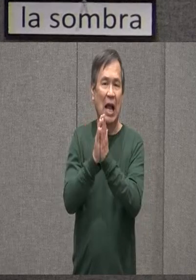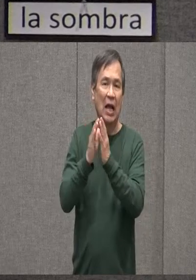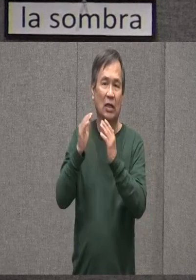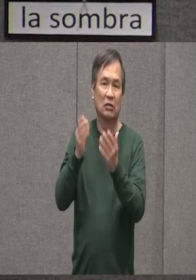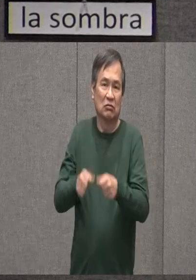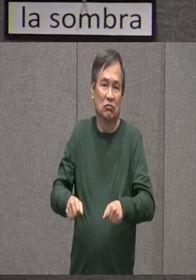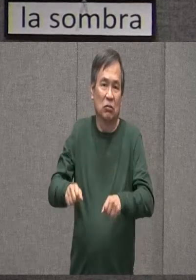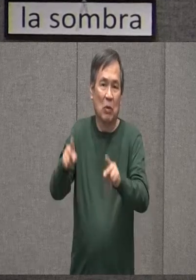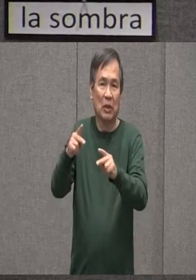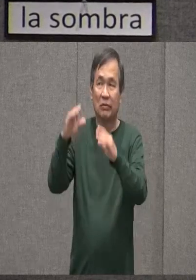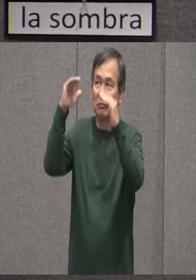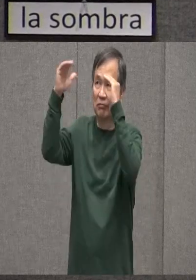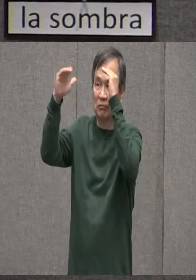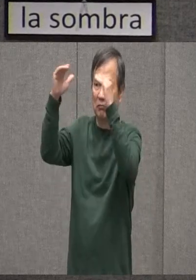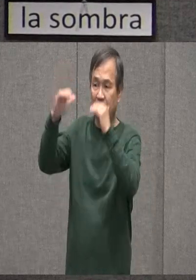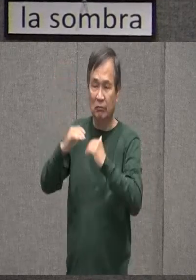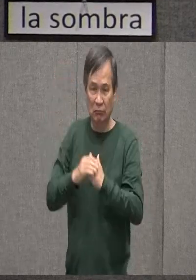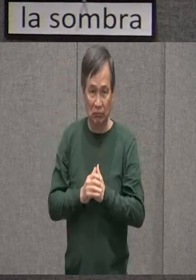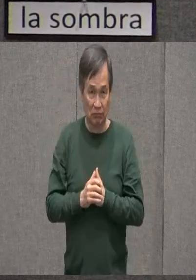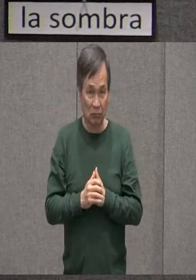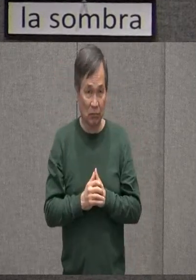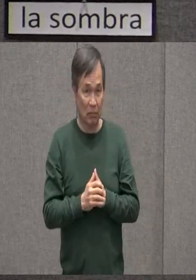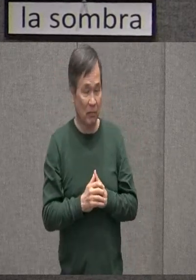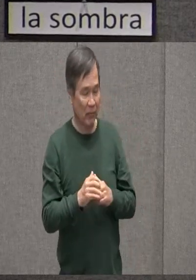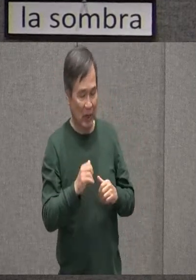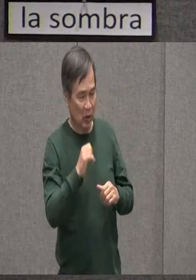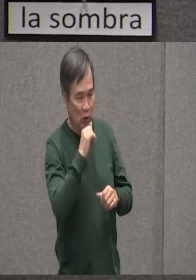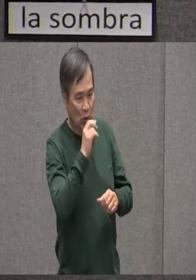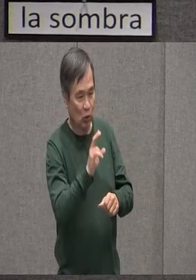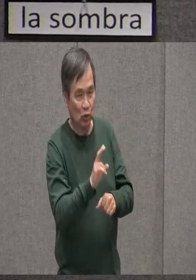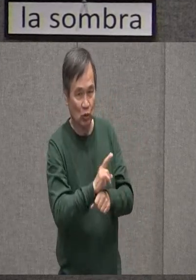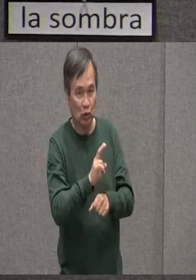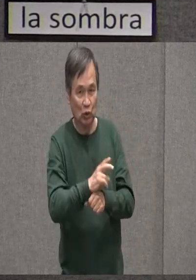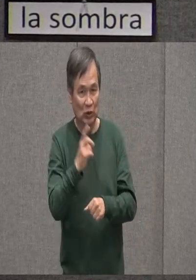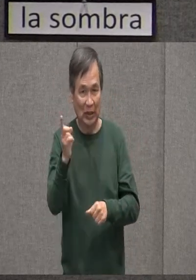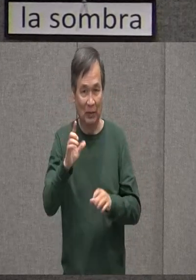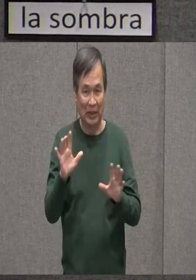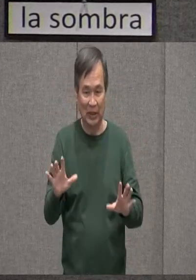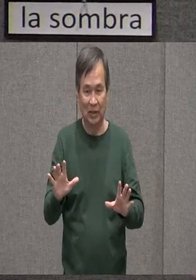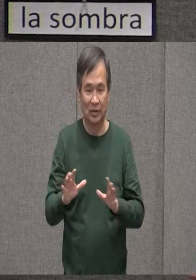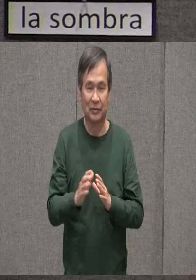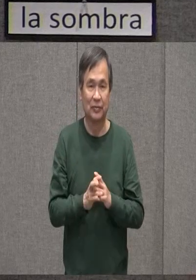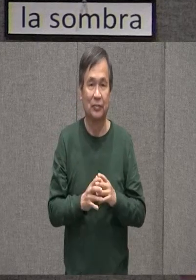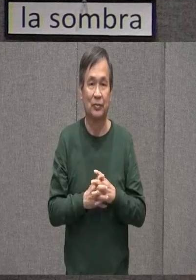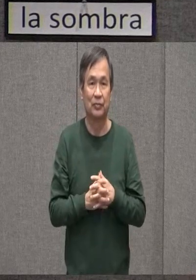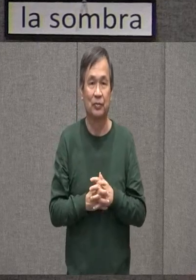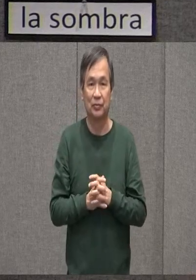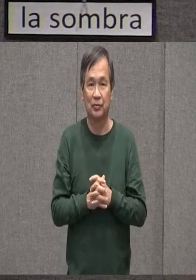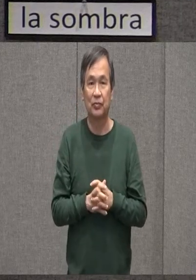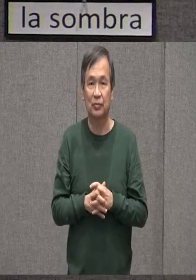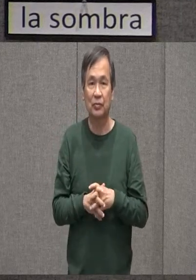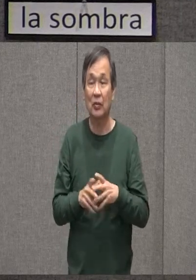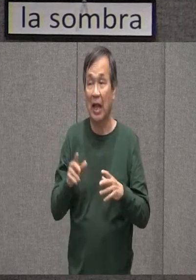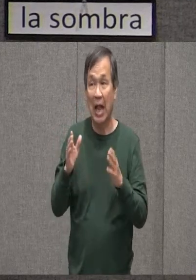You don't wanna print anything that nobody wants paint on, okay, so you just wanna make sure that you're asking permission in order